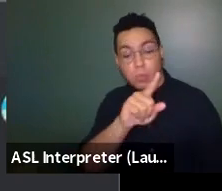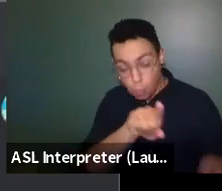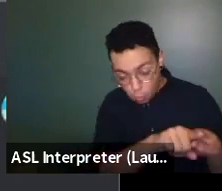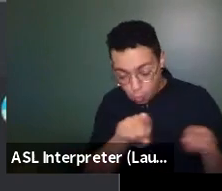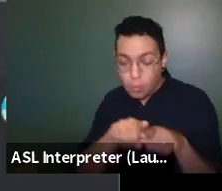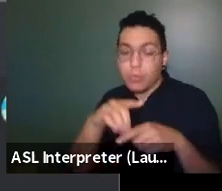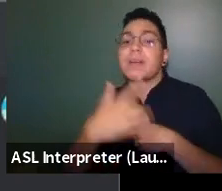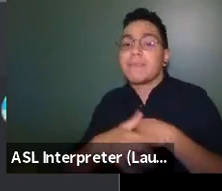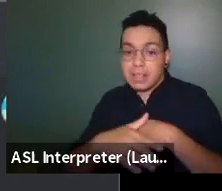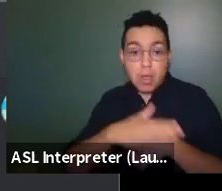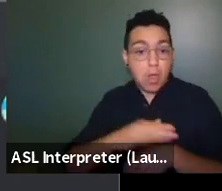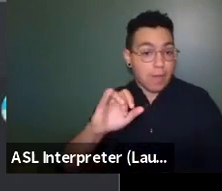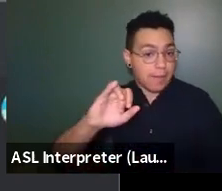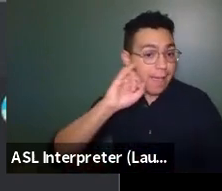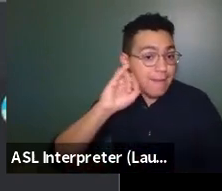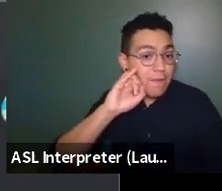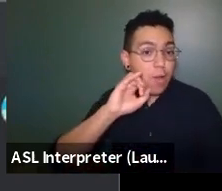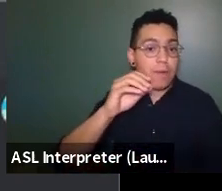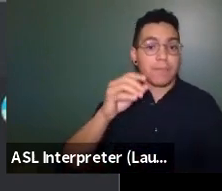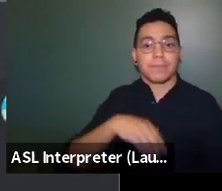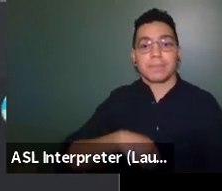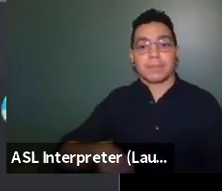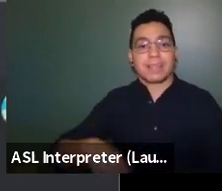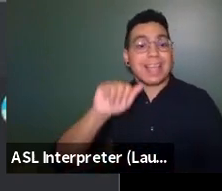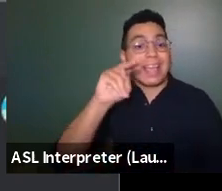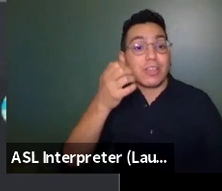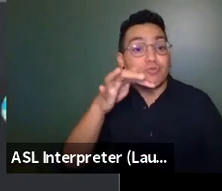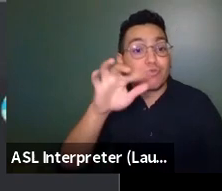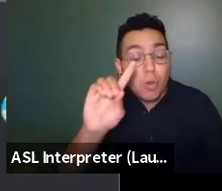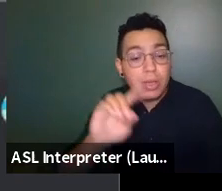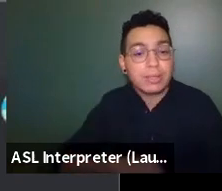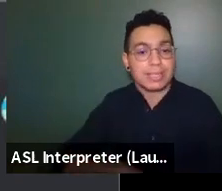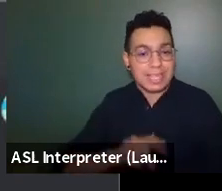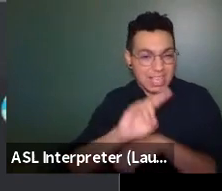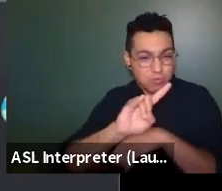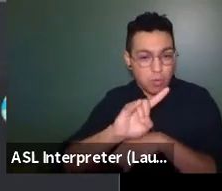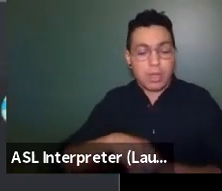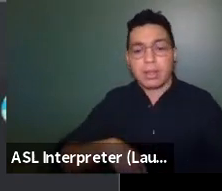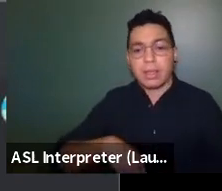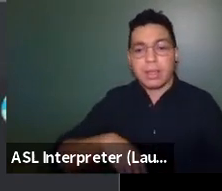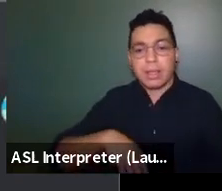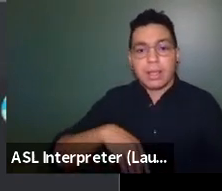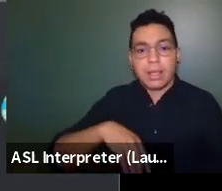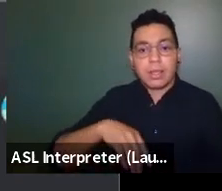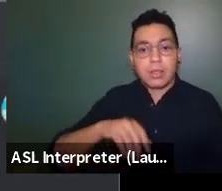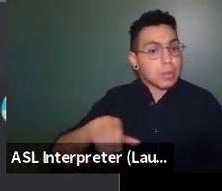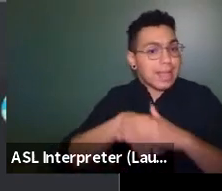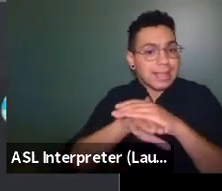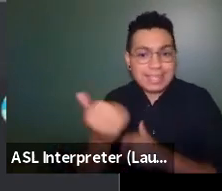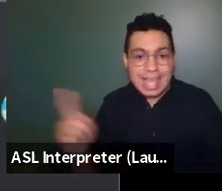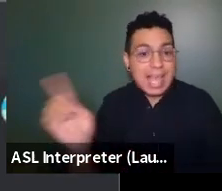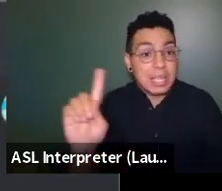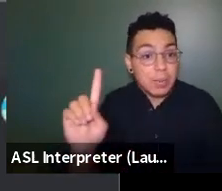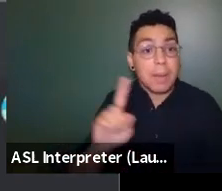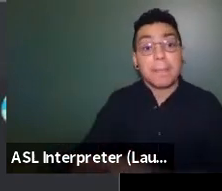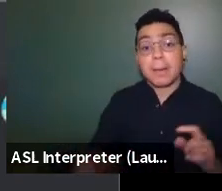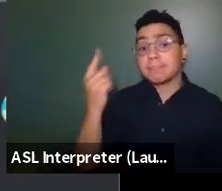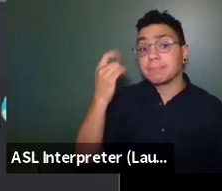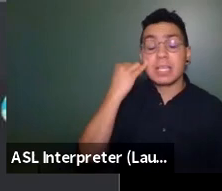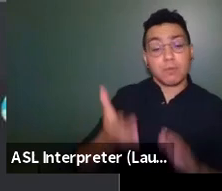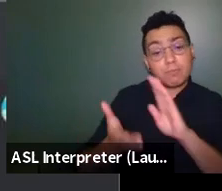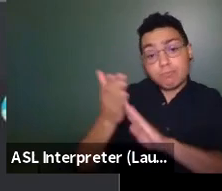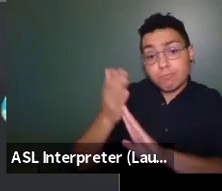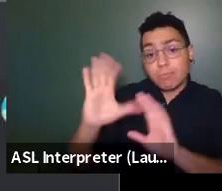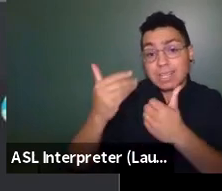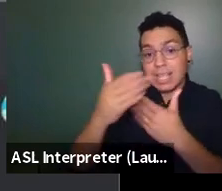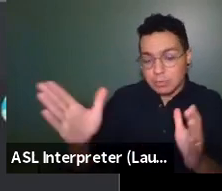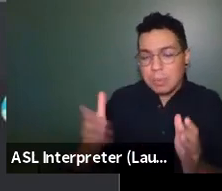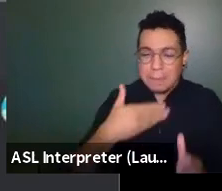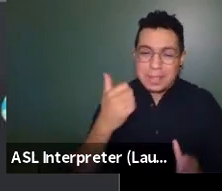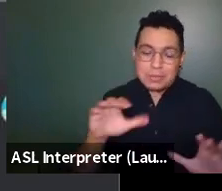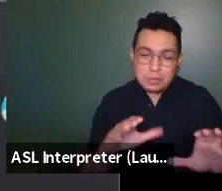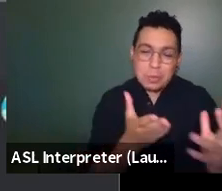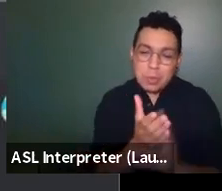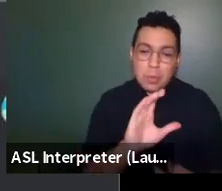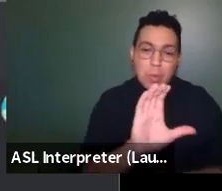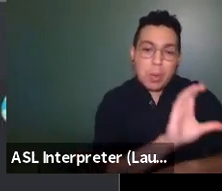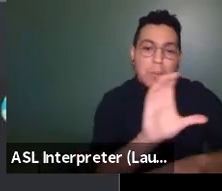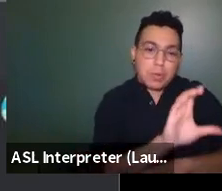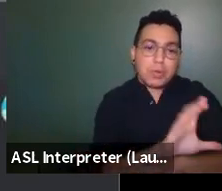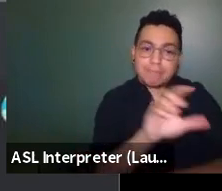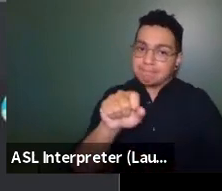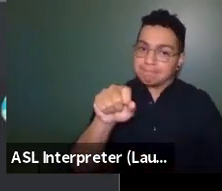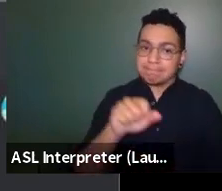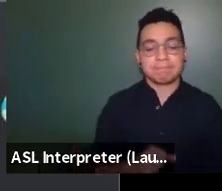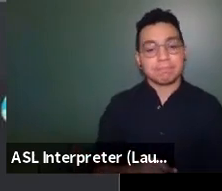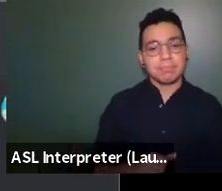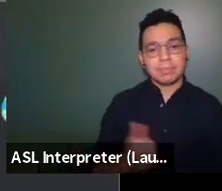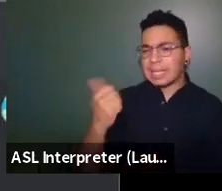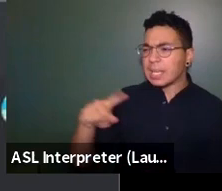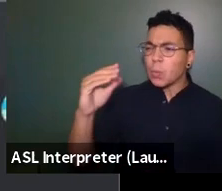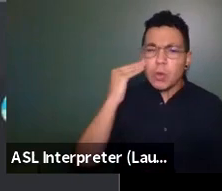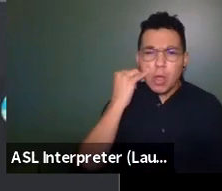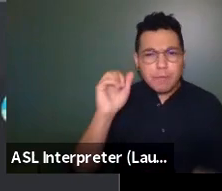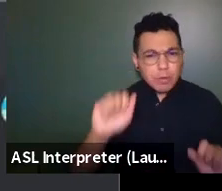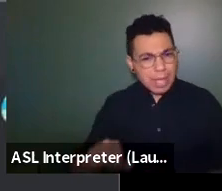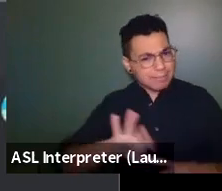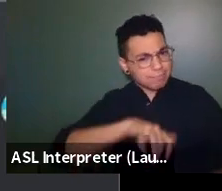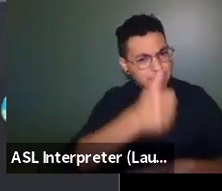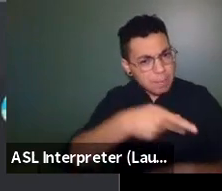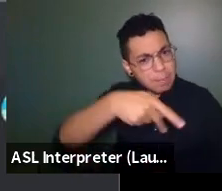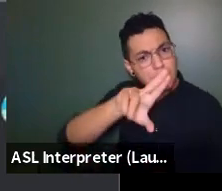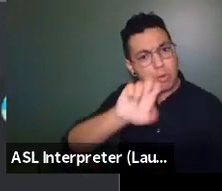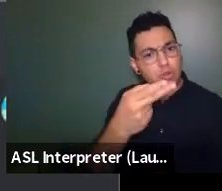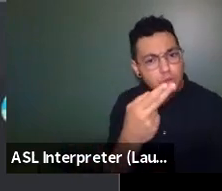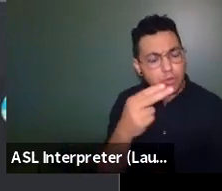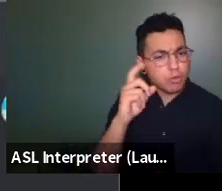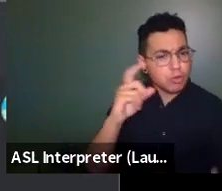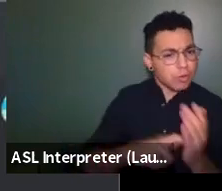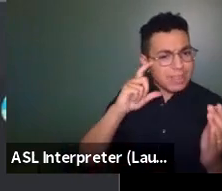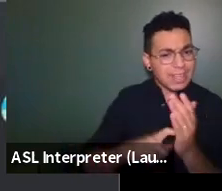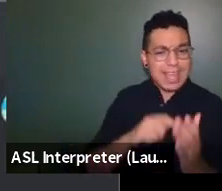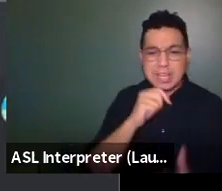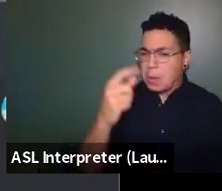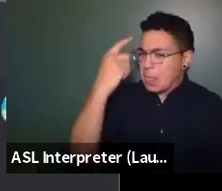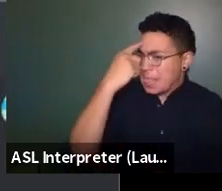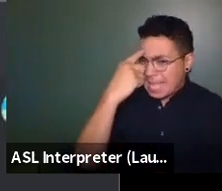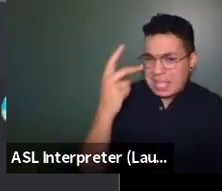ESD 112 - Katherine Livick: iPhone, Android or tablets. You can access it from anywhere. Although to run a classroom, you're really going to want to be doing it on a computer. Does anyone know if you can start a push notification? I don't think there's a setting for that in there. I'll look in mine.